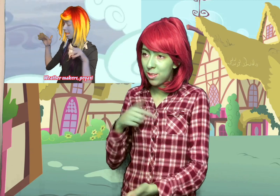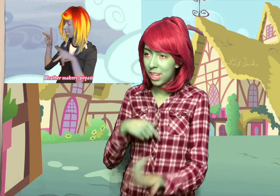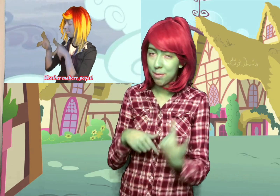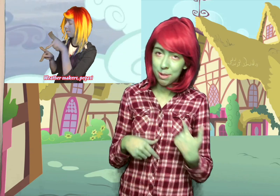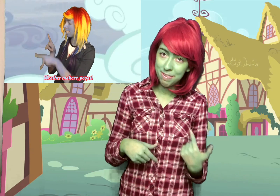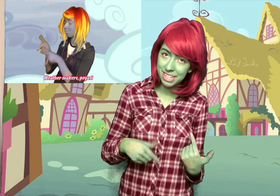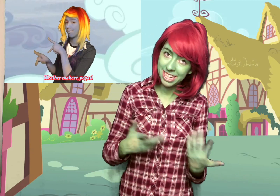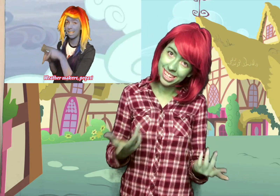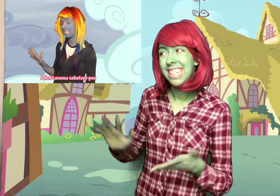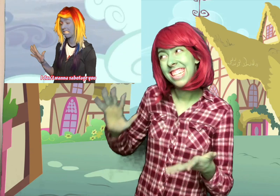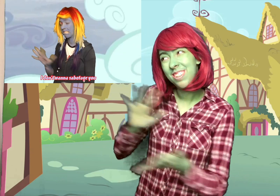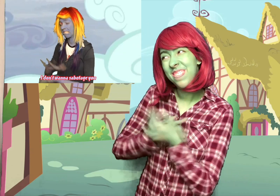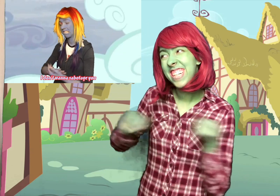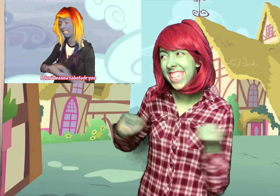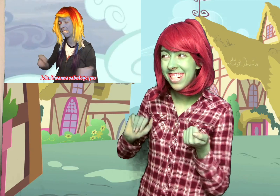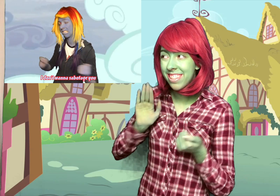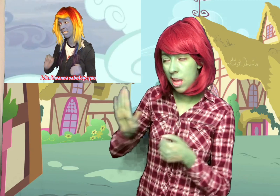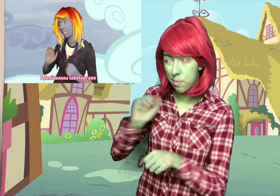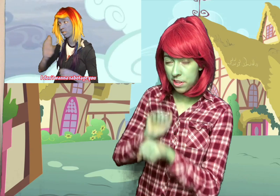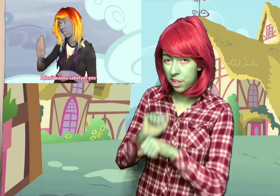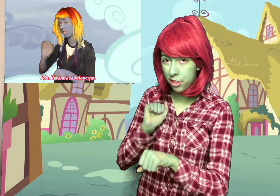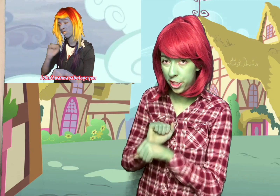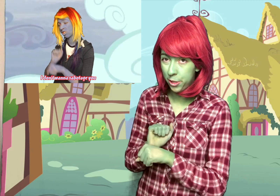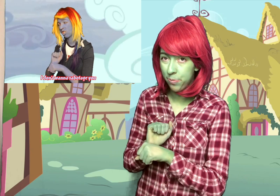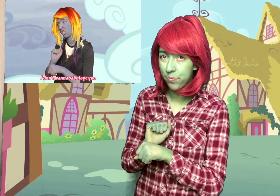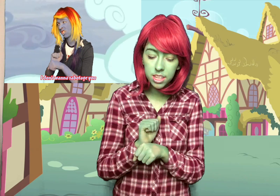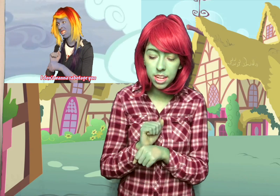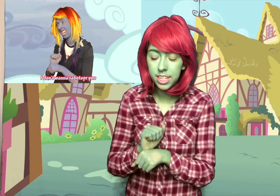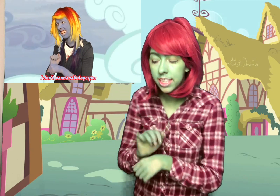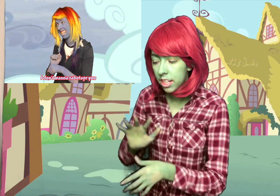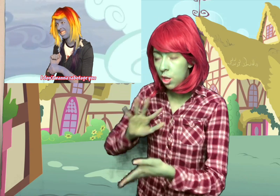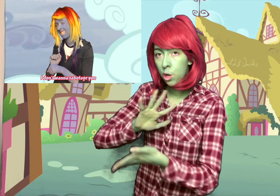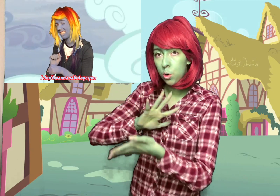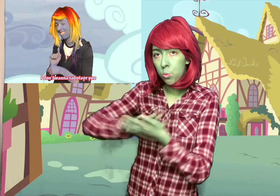signed previously "i don't want to sabotage you" i did